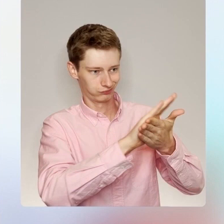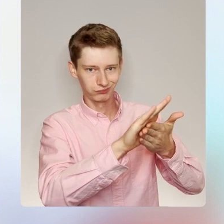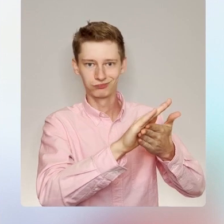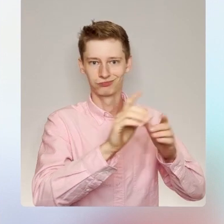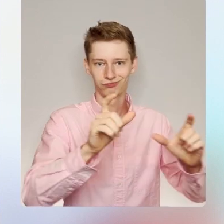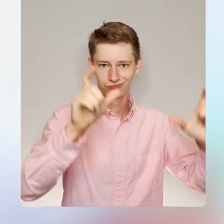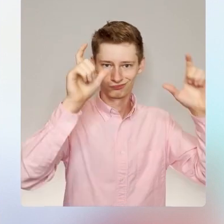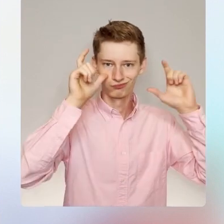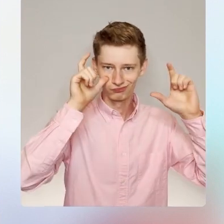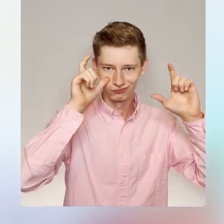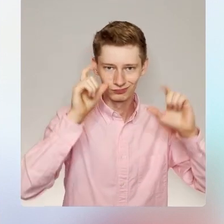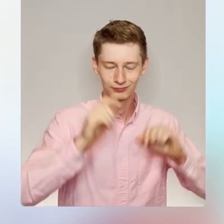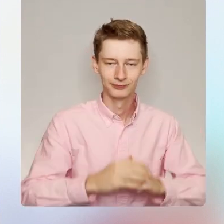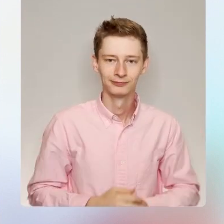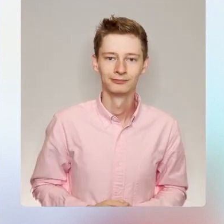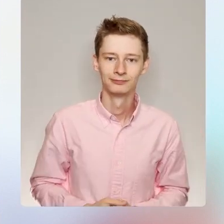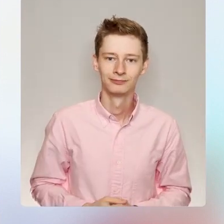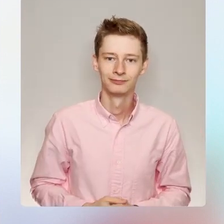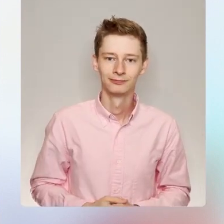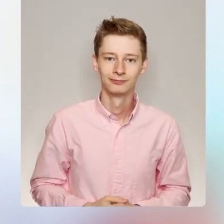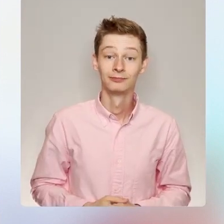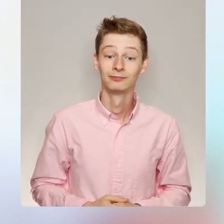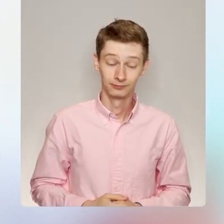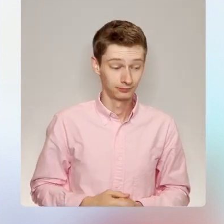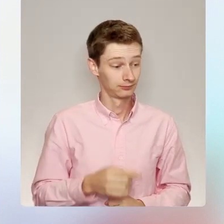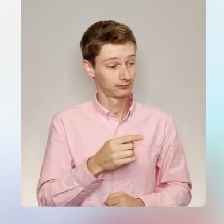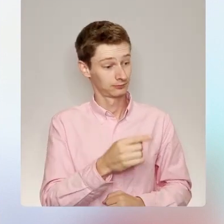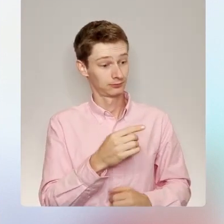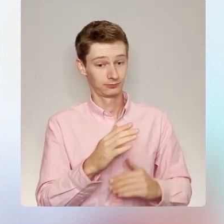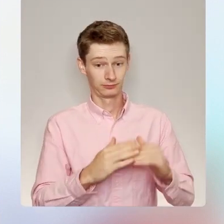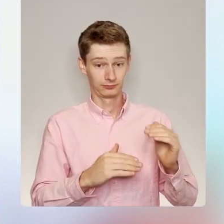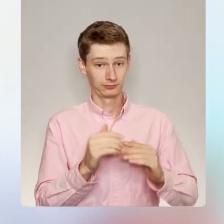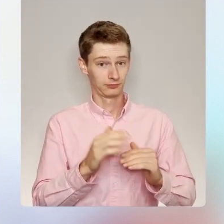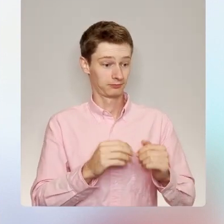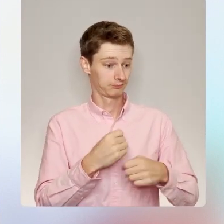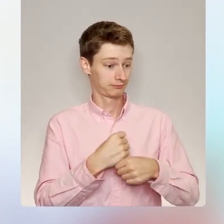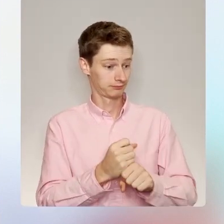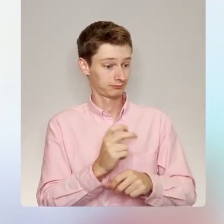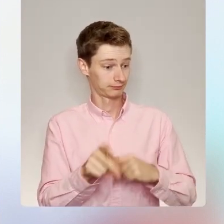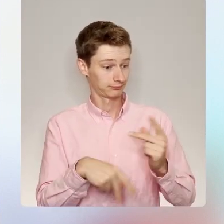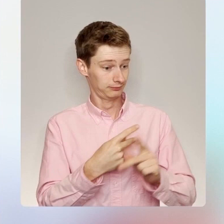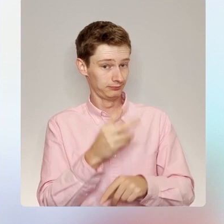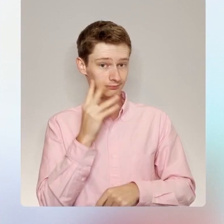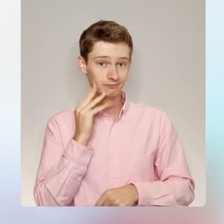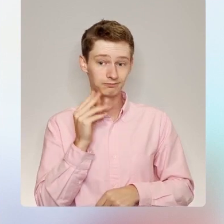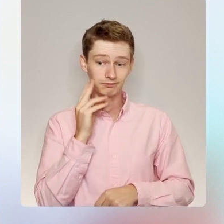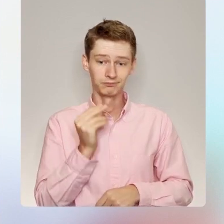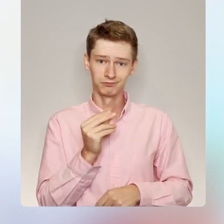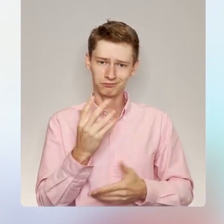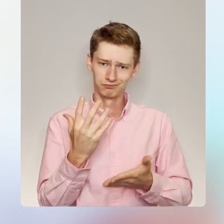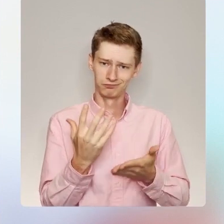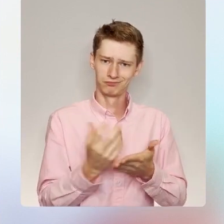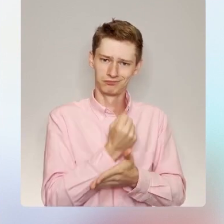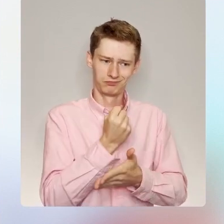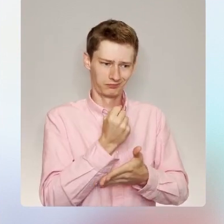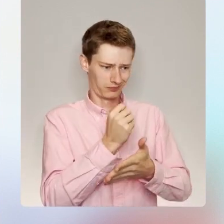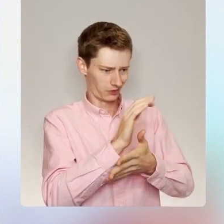and high-end VR devices to build the kinds of experiences that take full advantage